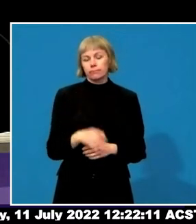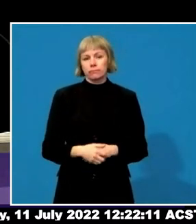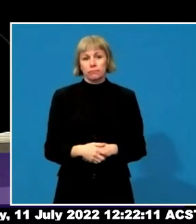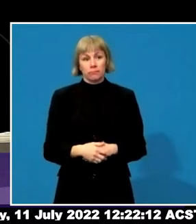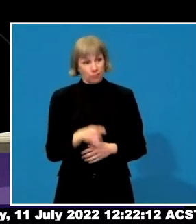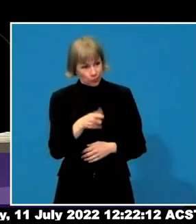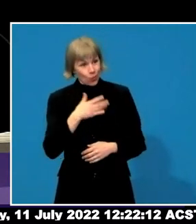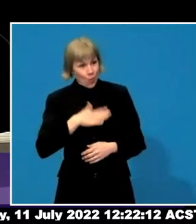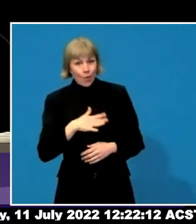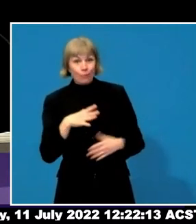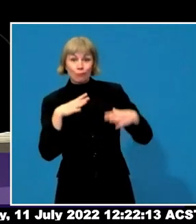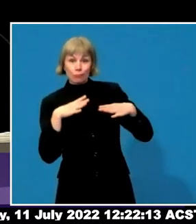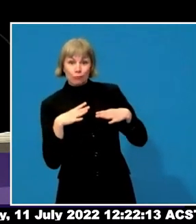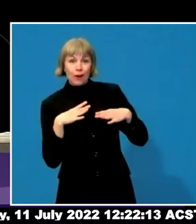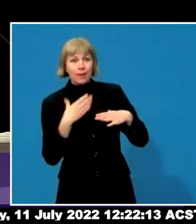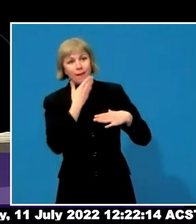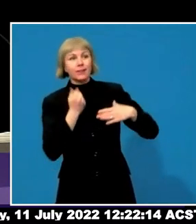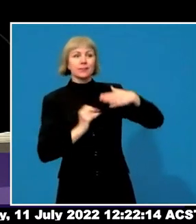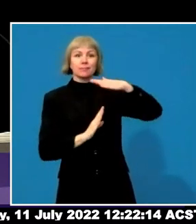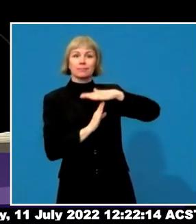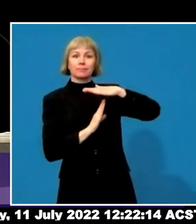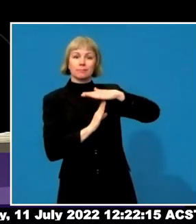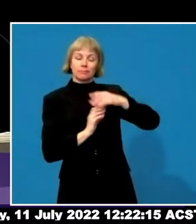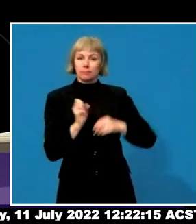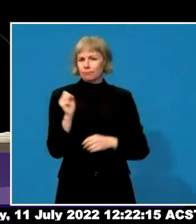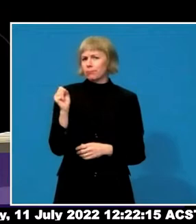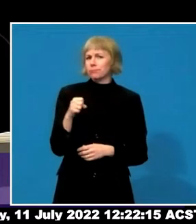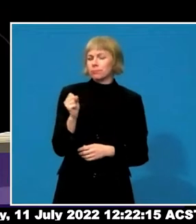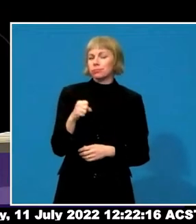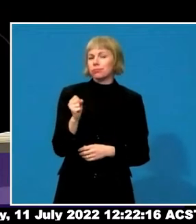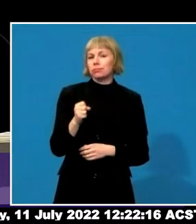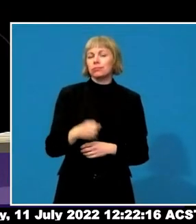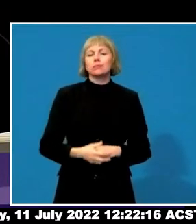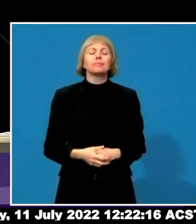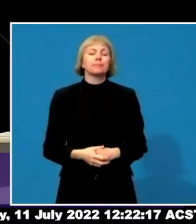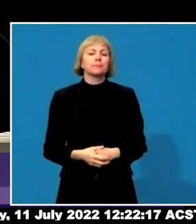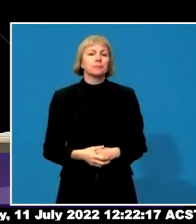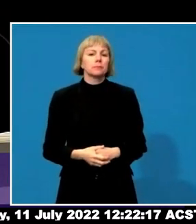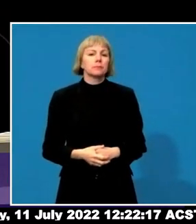Yeah. MS TARRAGO: And if you could choose what kind of respite or where you